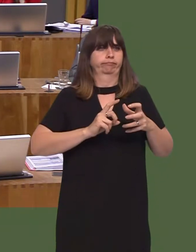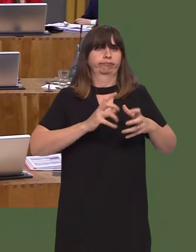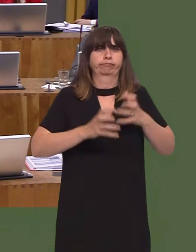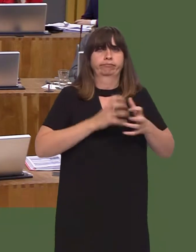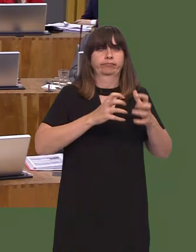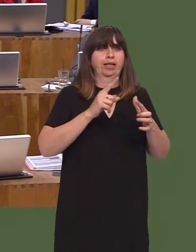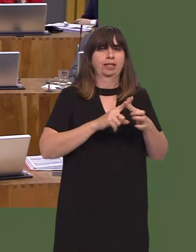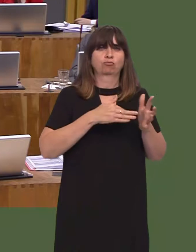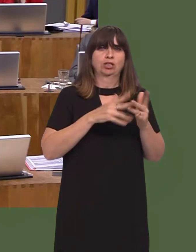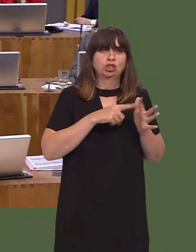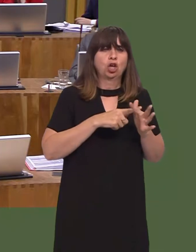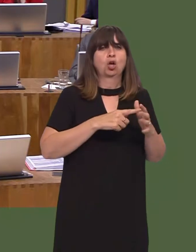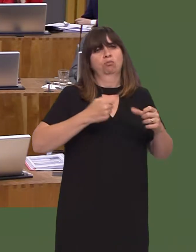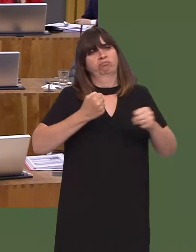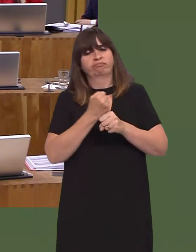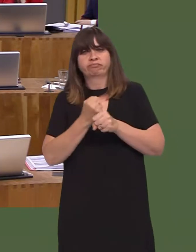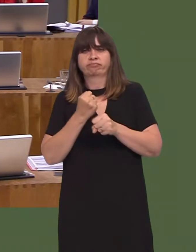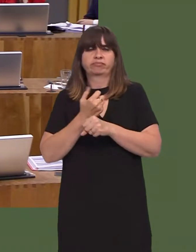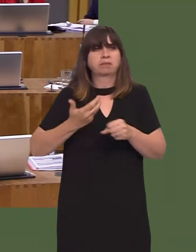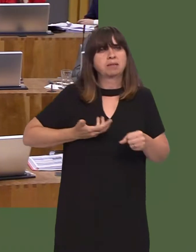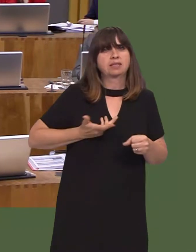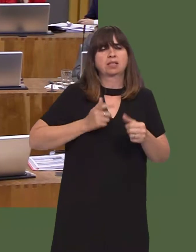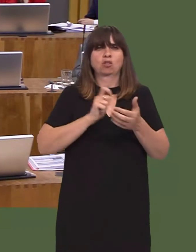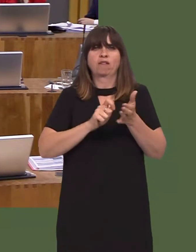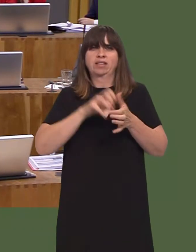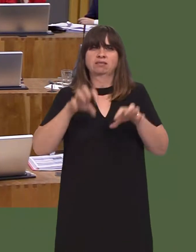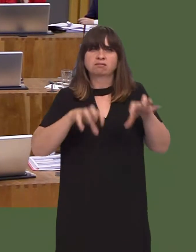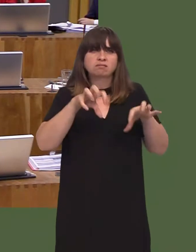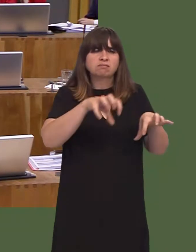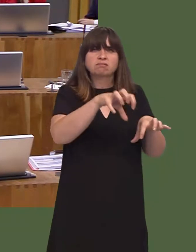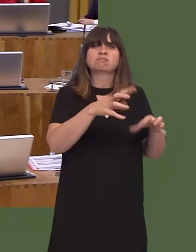capability of the enterprise zone; construction of appropriate business and office units;